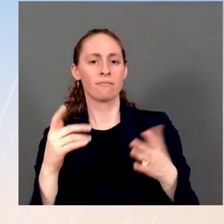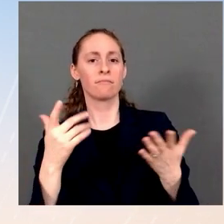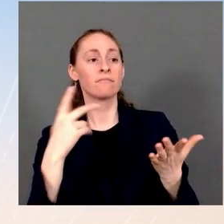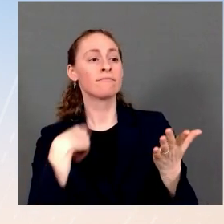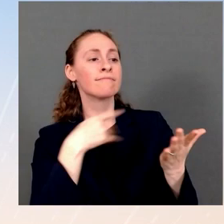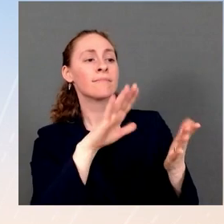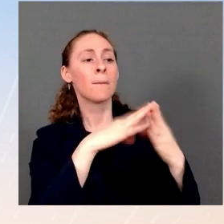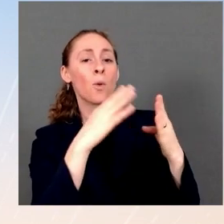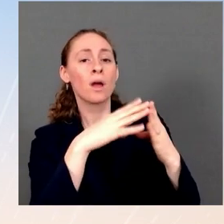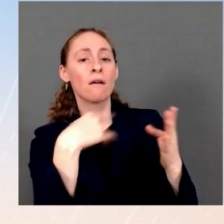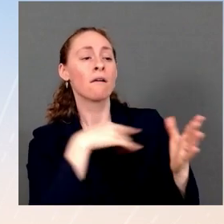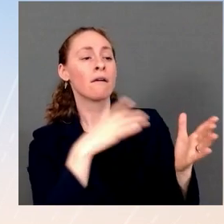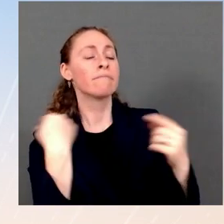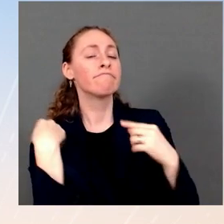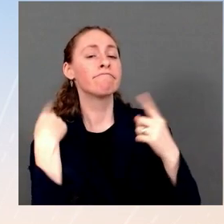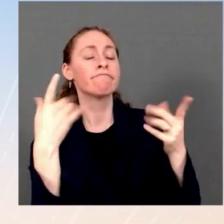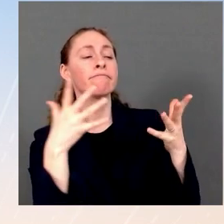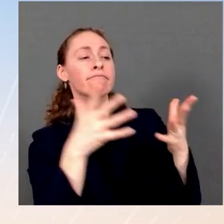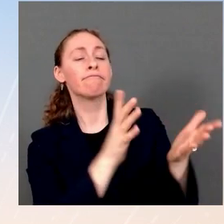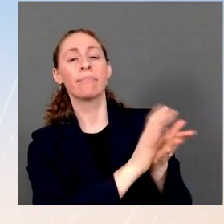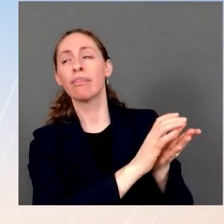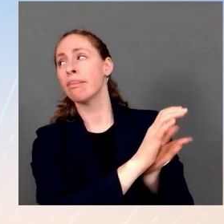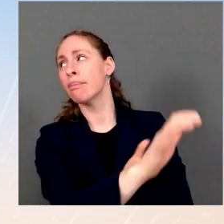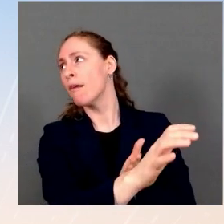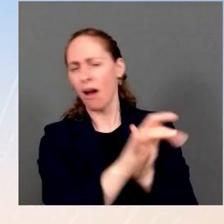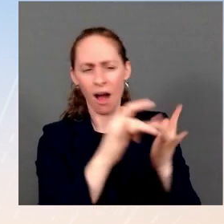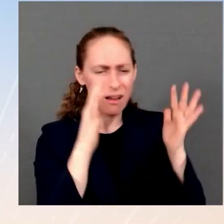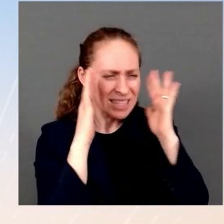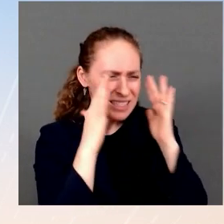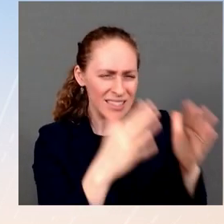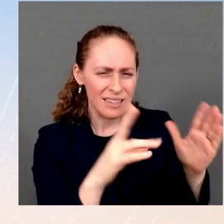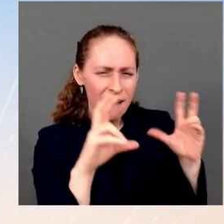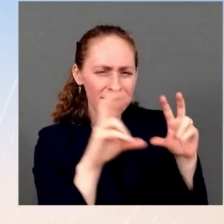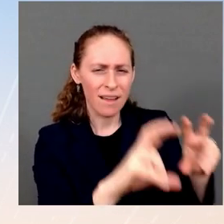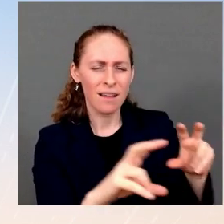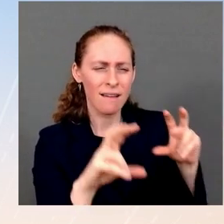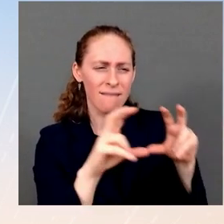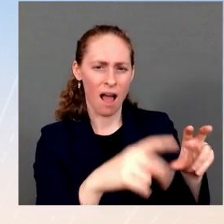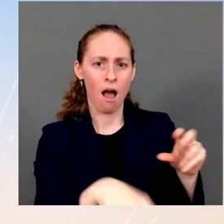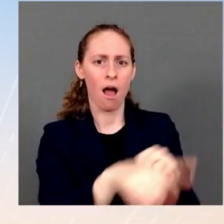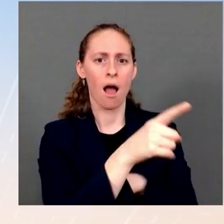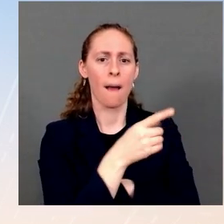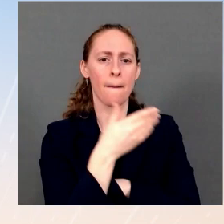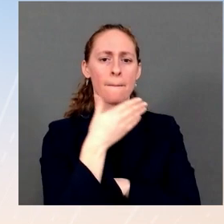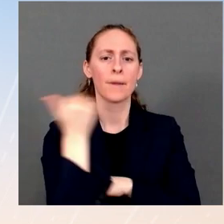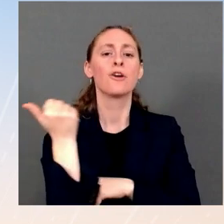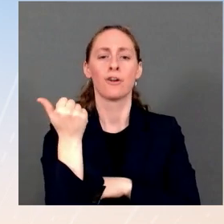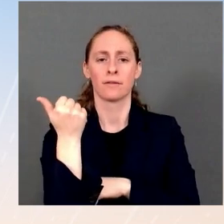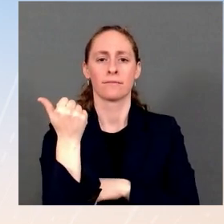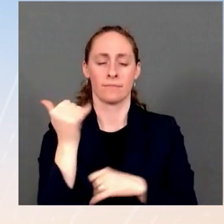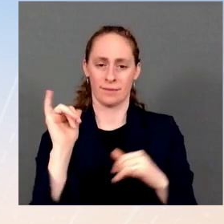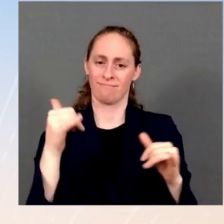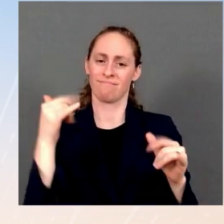a playbook that is focused on boosting our economic resilience and taking on the climate crisis.